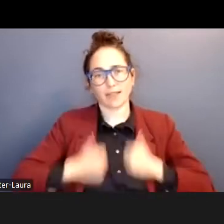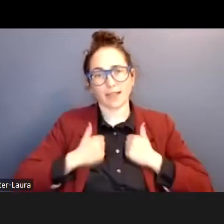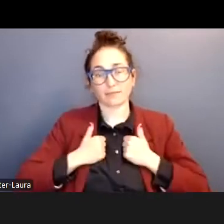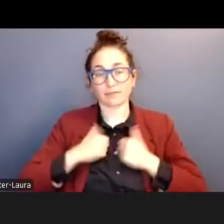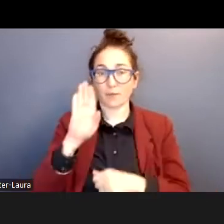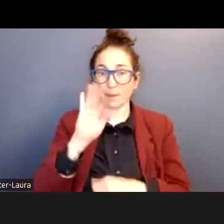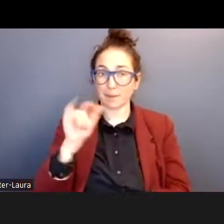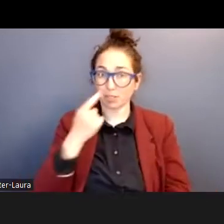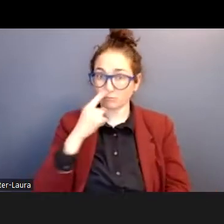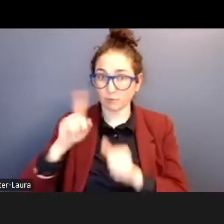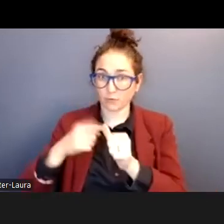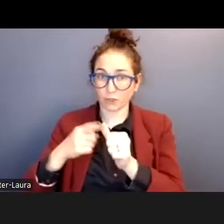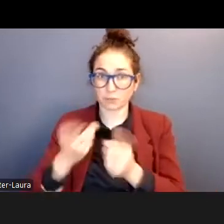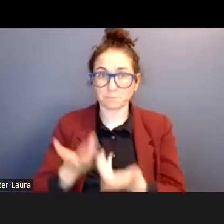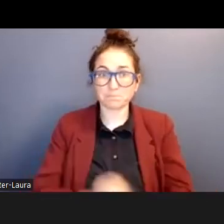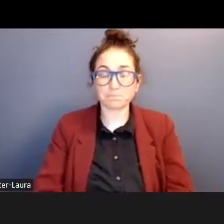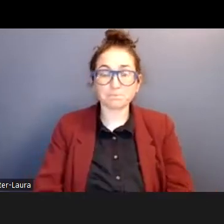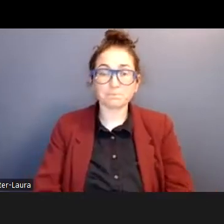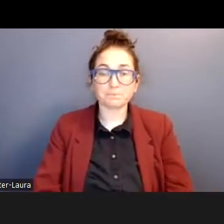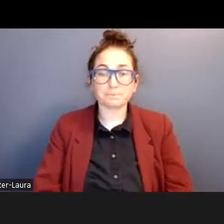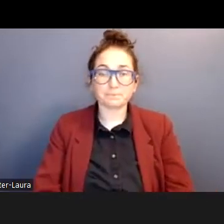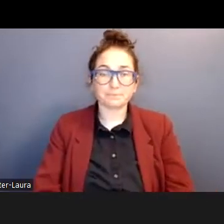first? Sure.